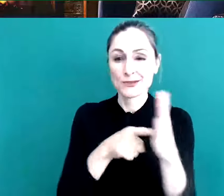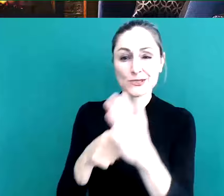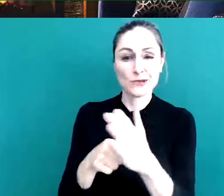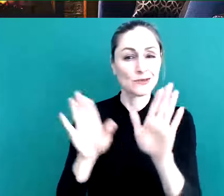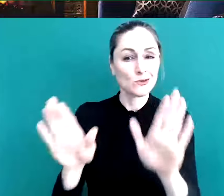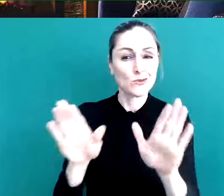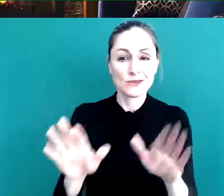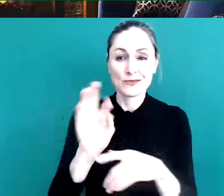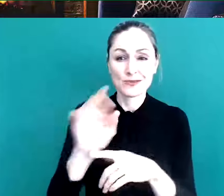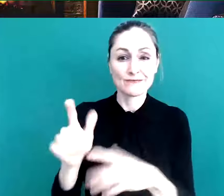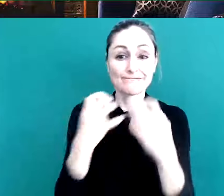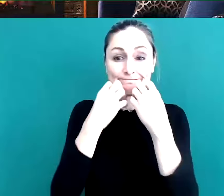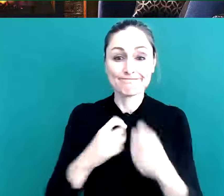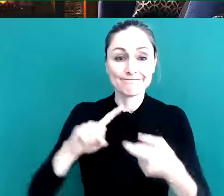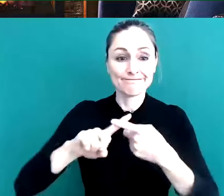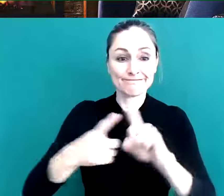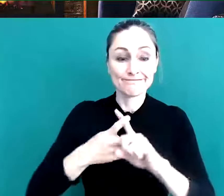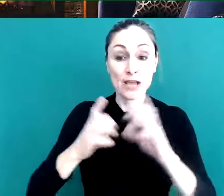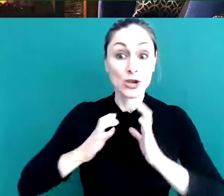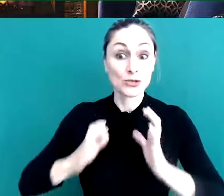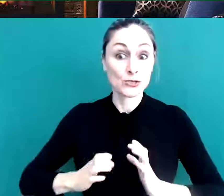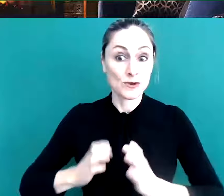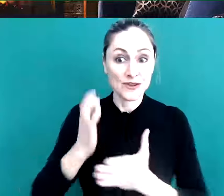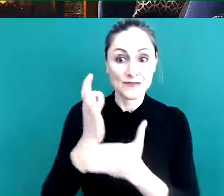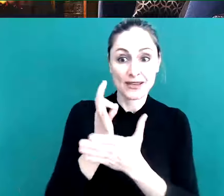dear friends over at the Consumer Financial Protection Bureau.